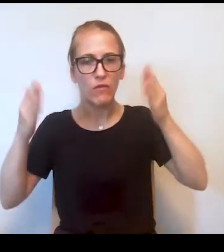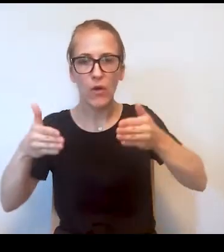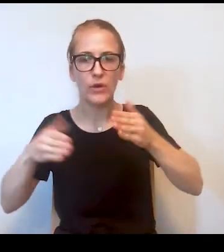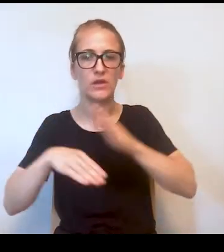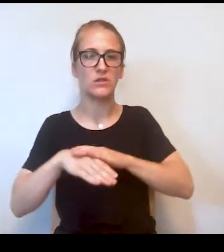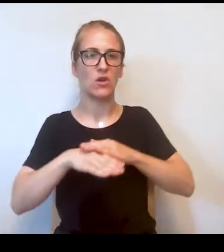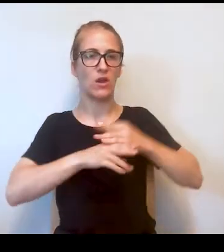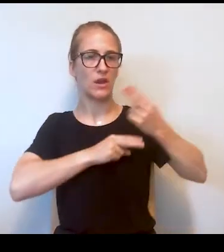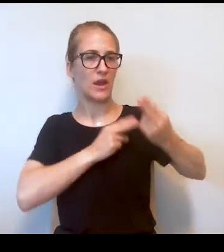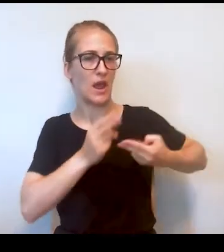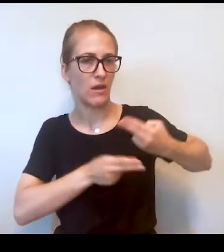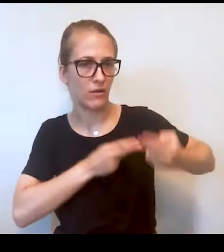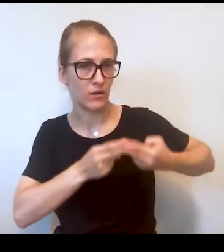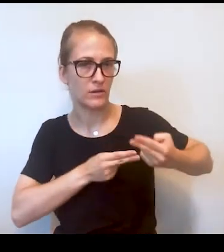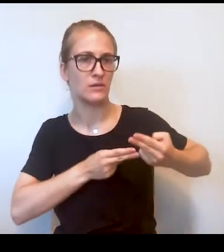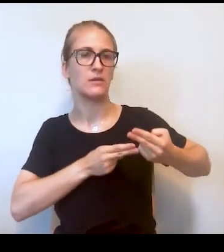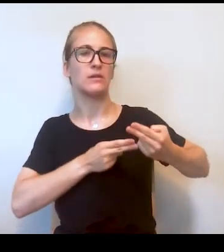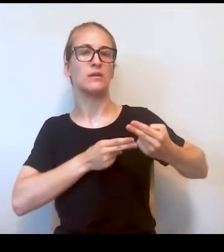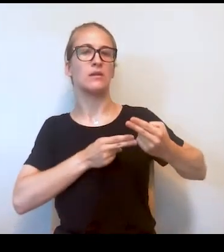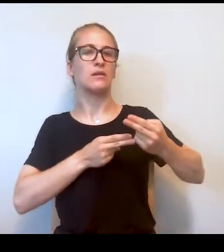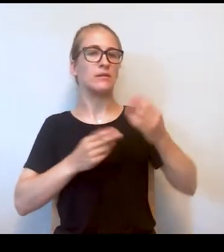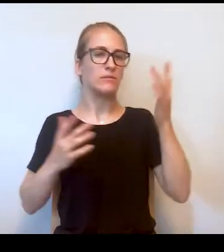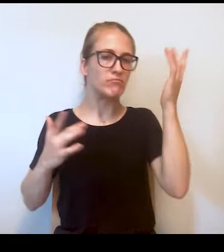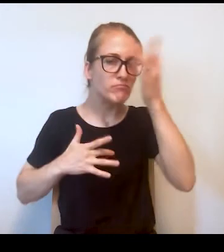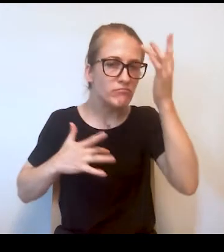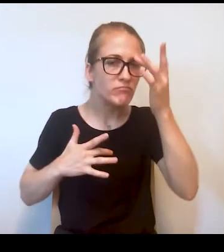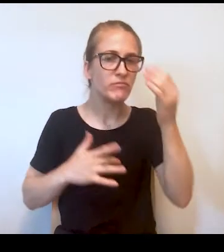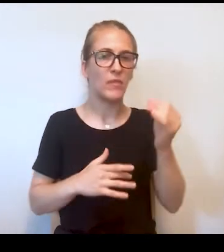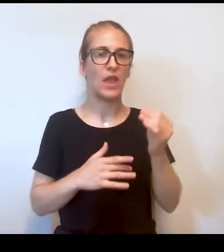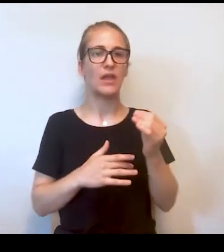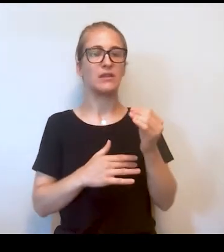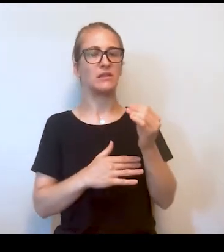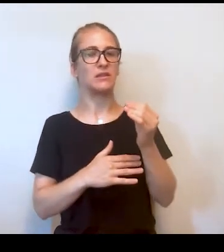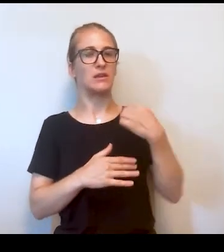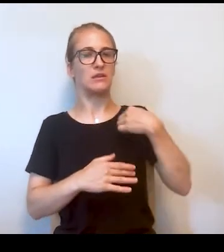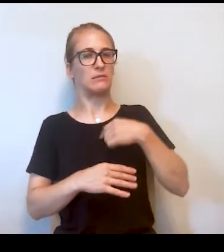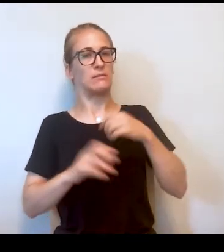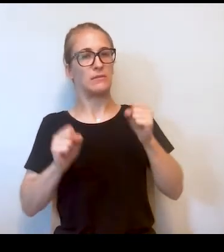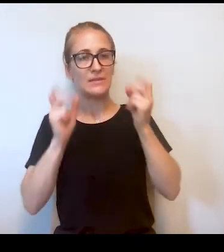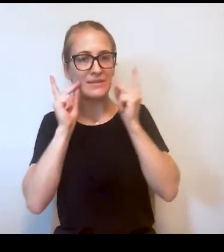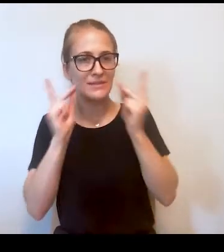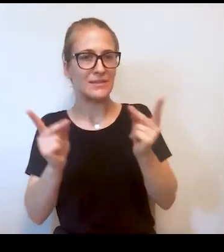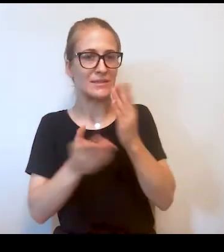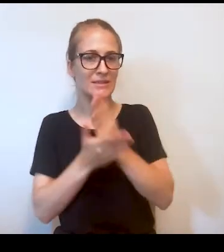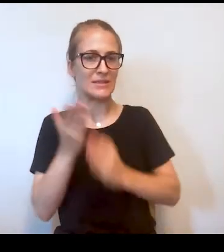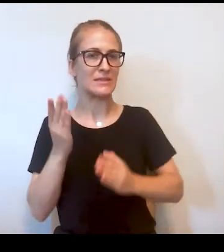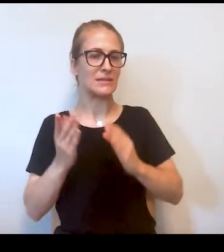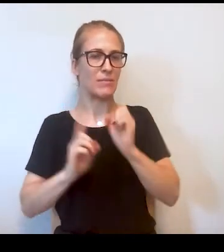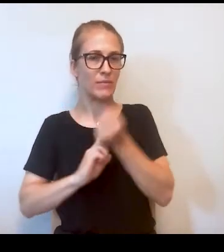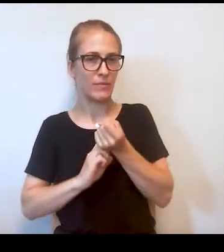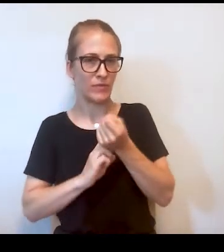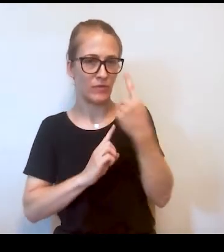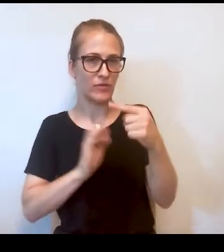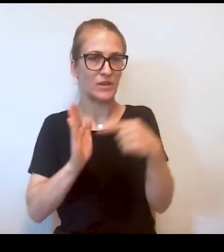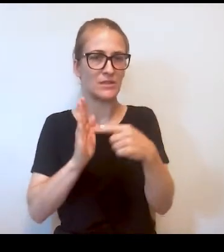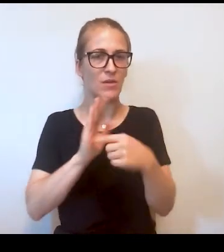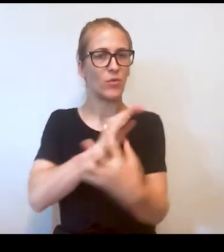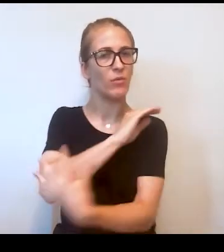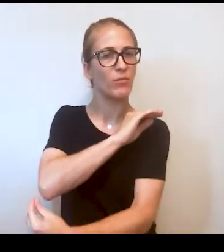and conditions they perceived as inherited, like poverty, which is systemic oppression,